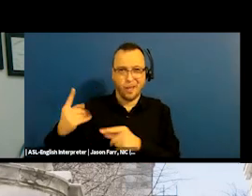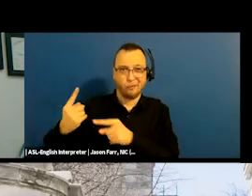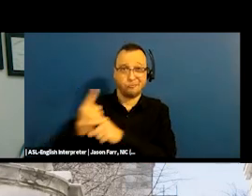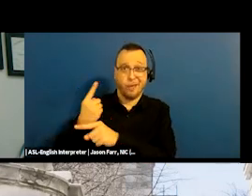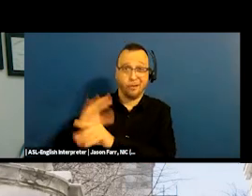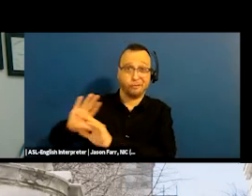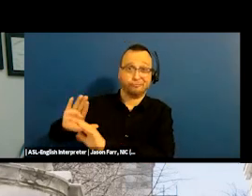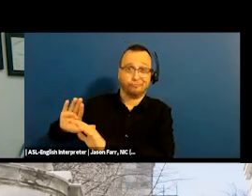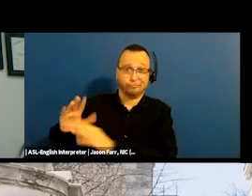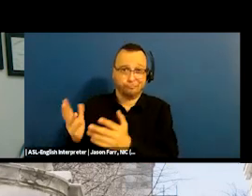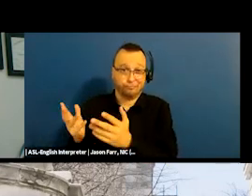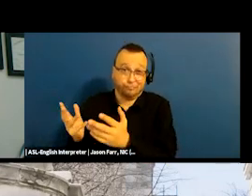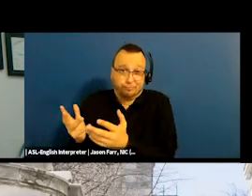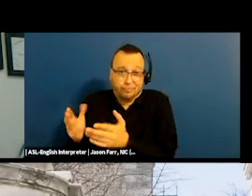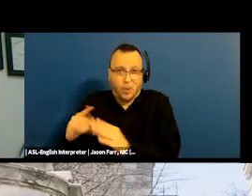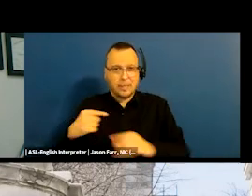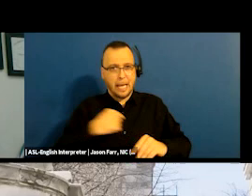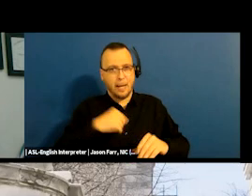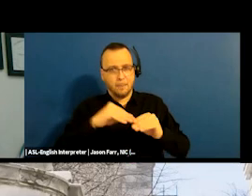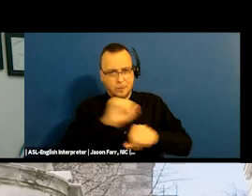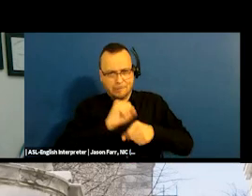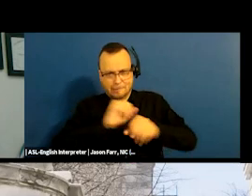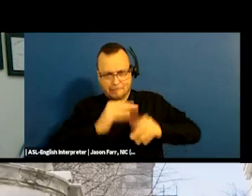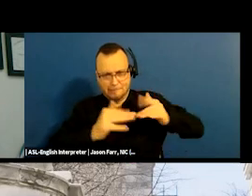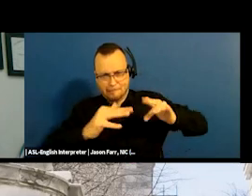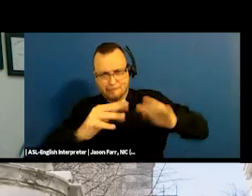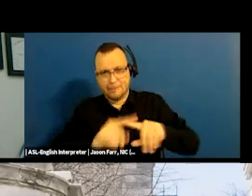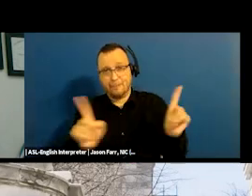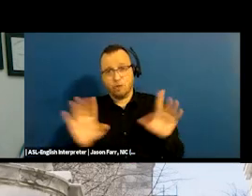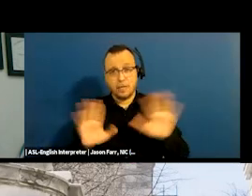and pass the same test as my exalted population,